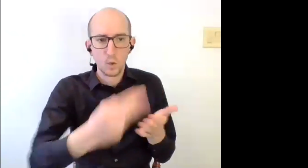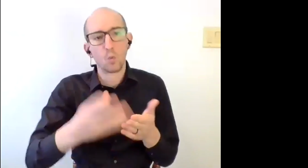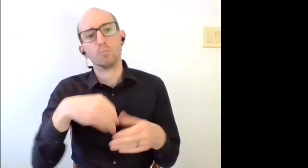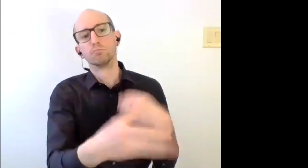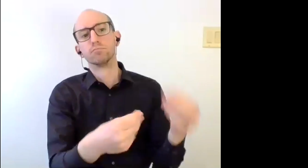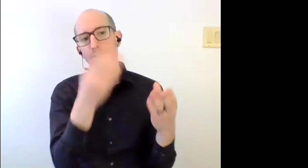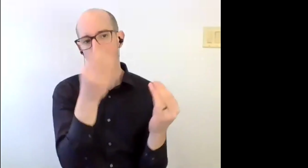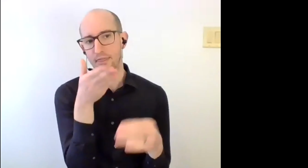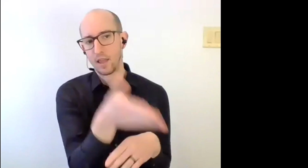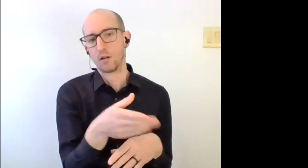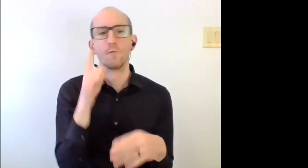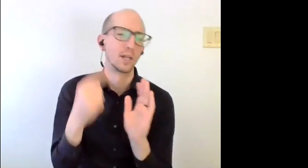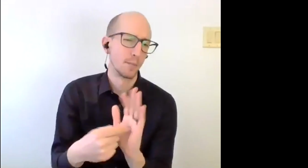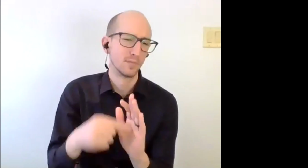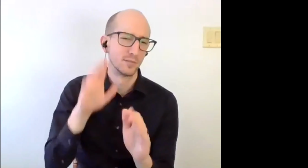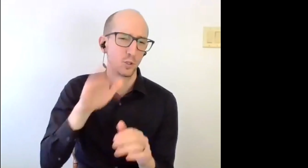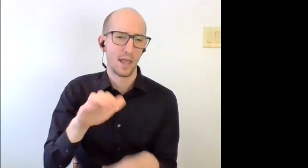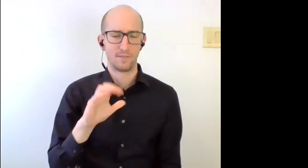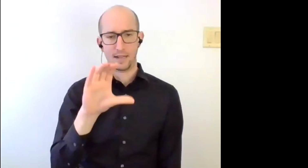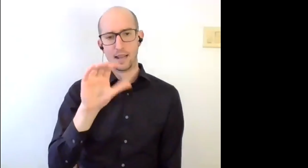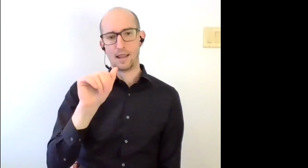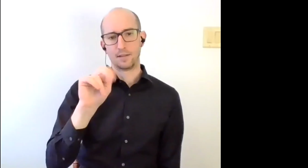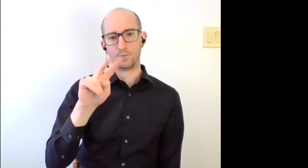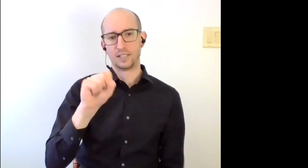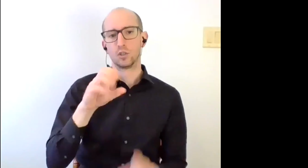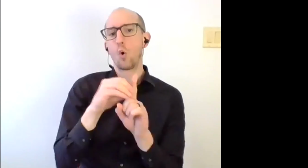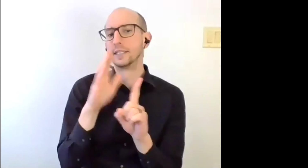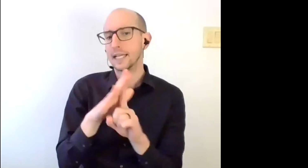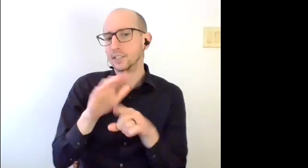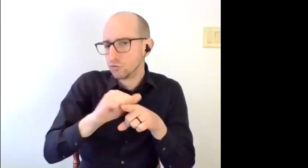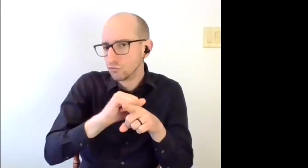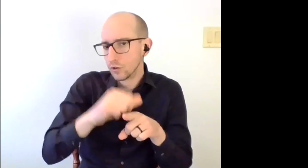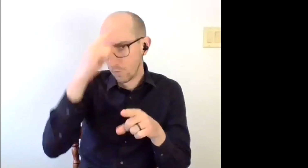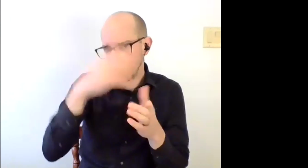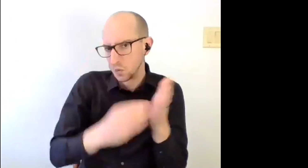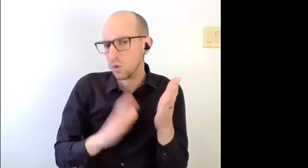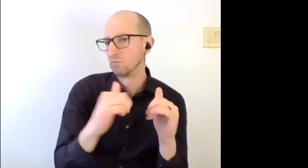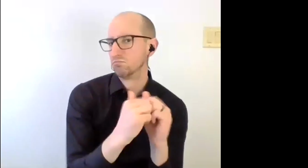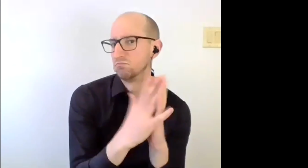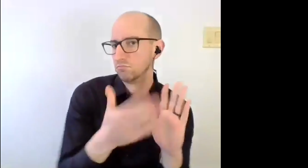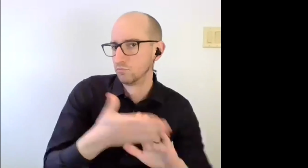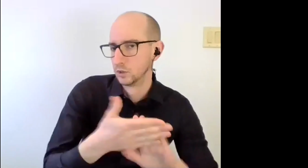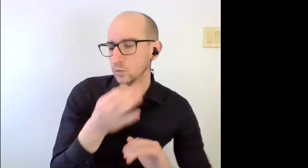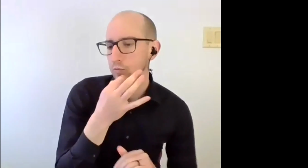including zoom resources in the student touch points that we have for example these canvas orientation for